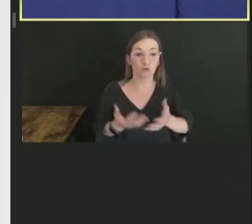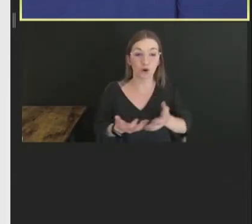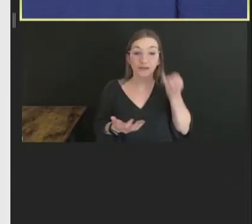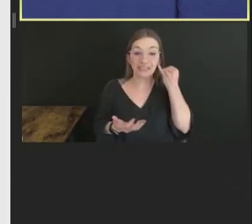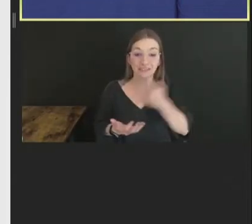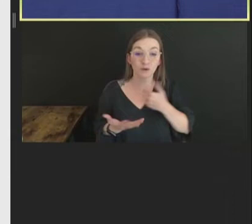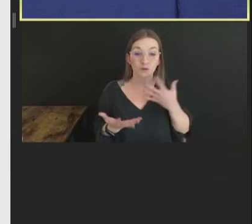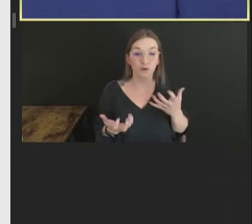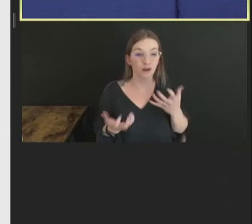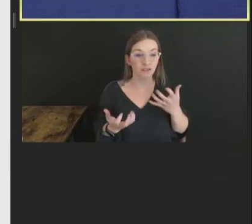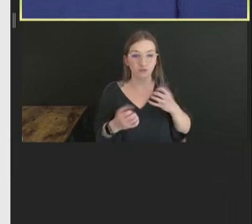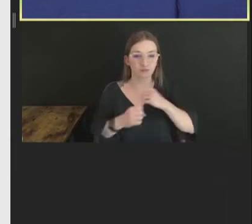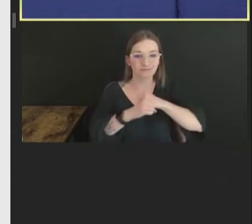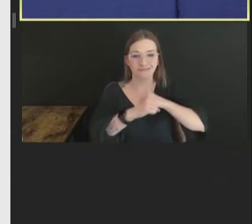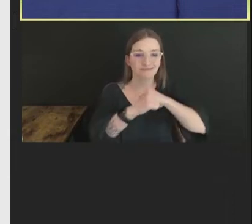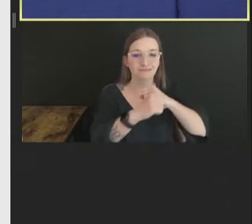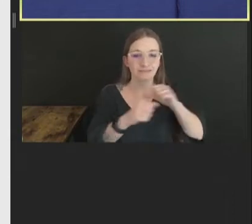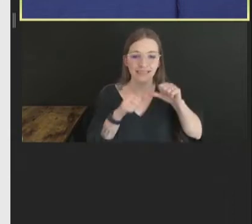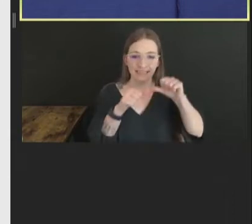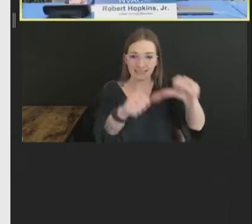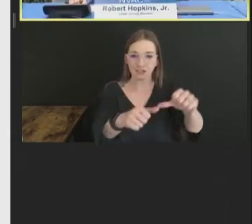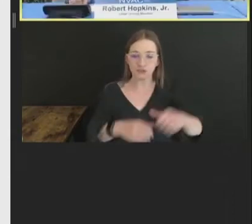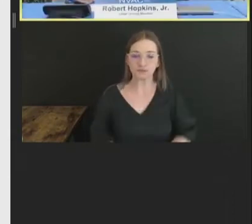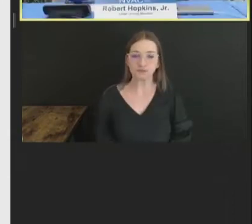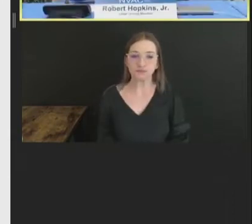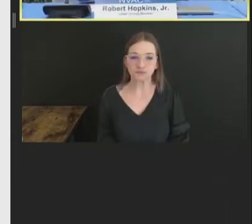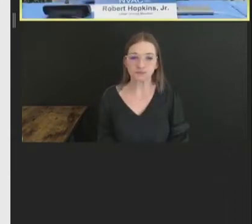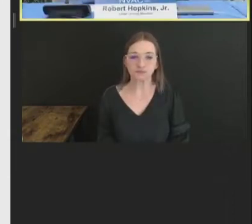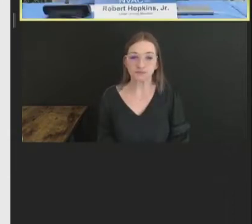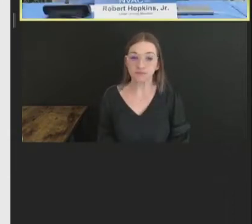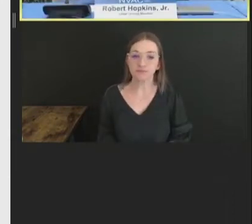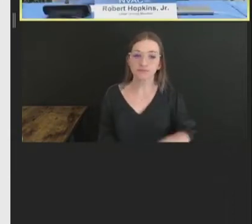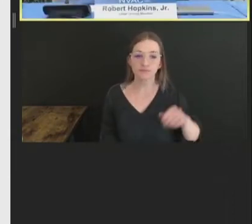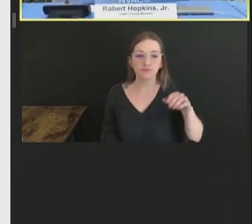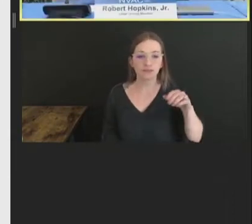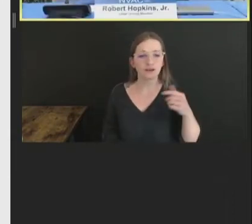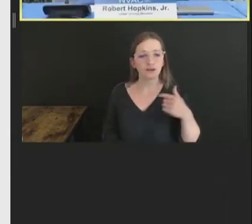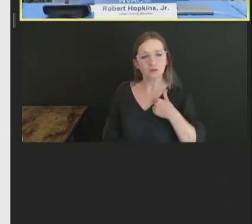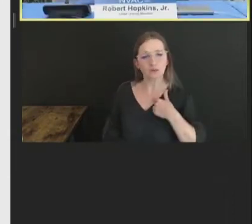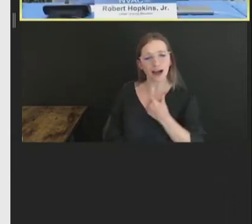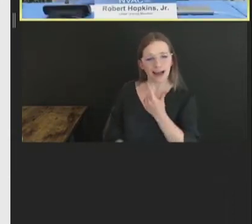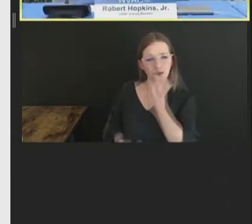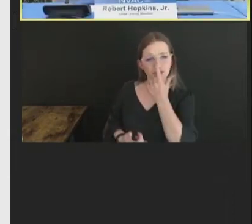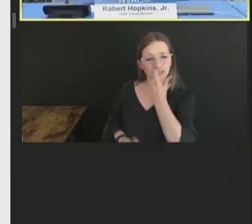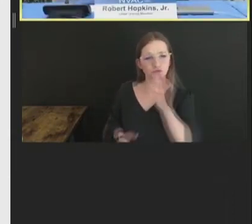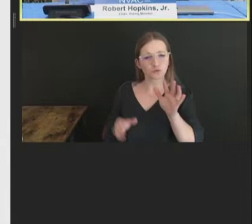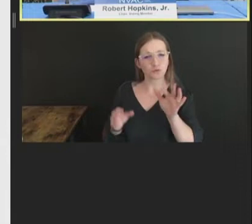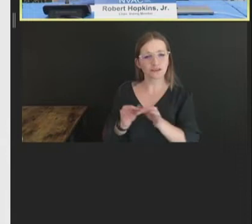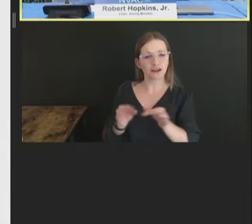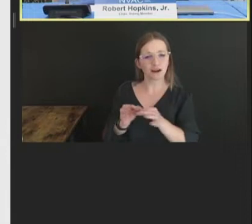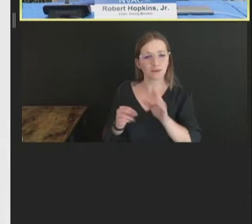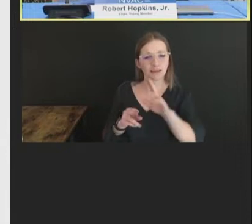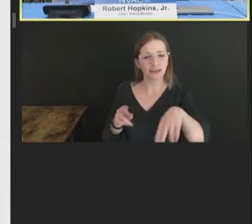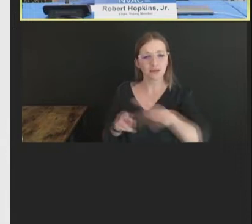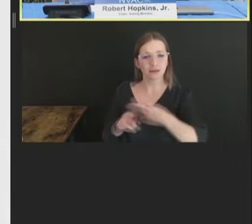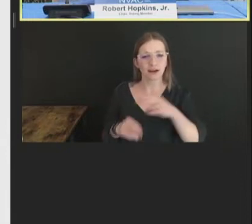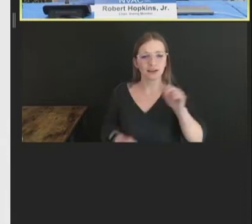Robert Hopkins: So, I was interested in your comment about the Ad26 providing